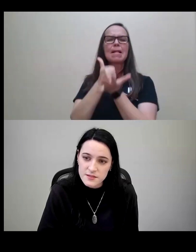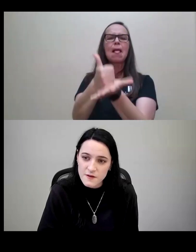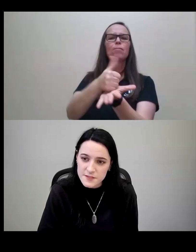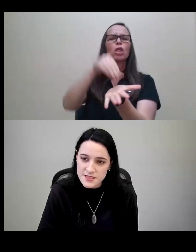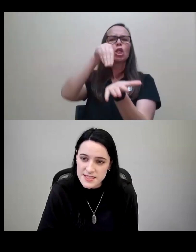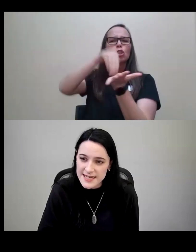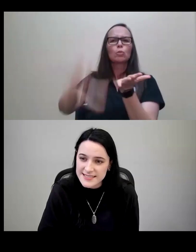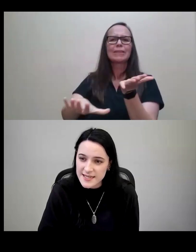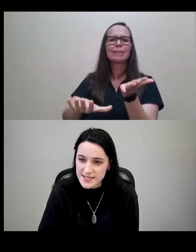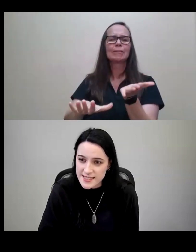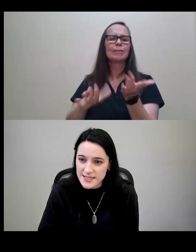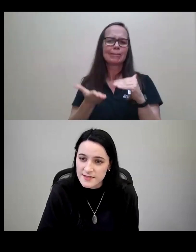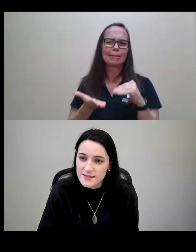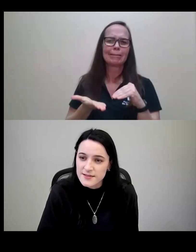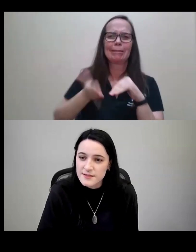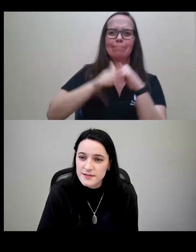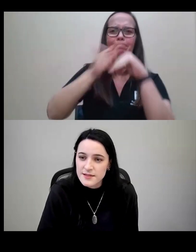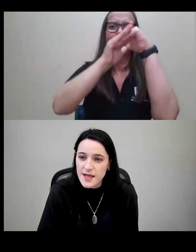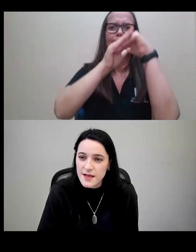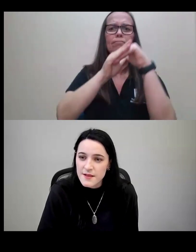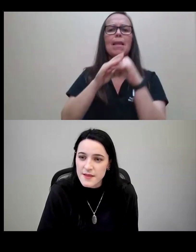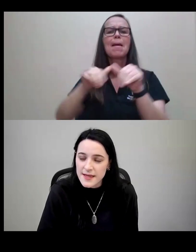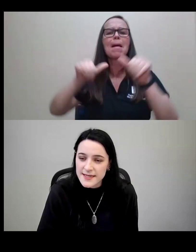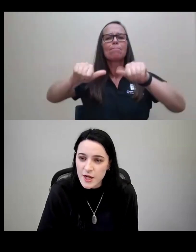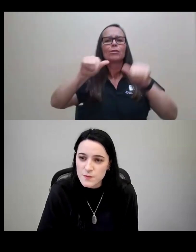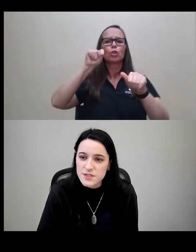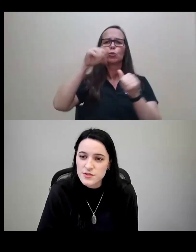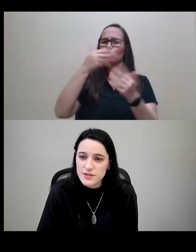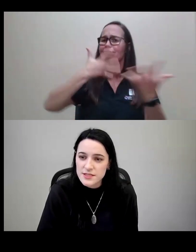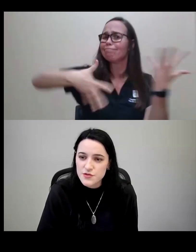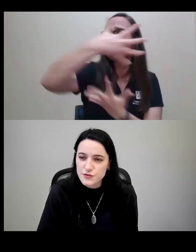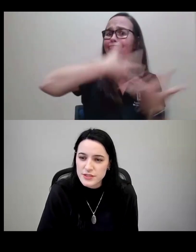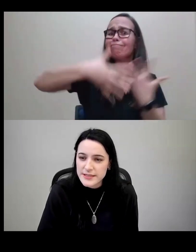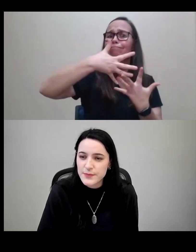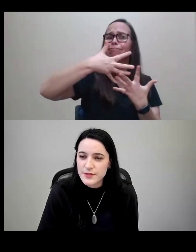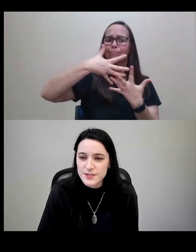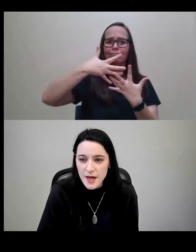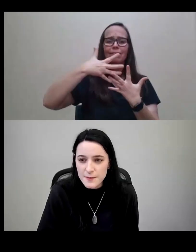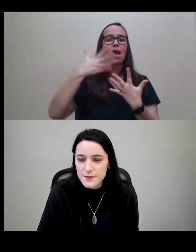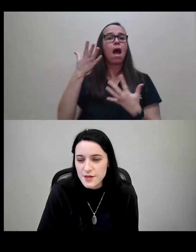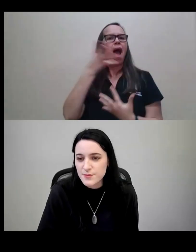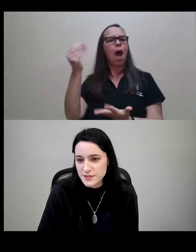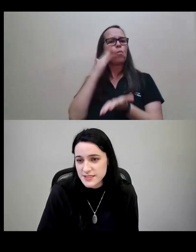Yes, confidence and identity that can help students really build up their